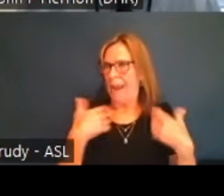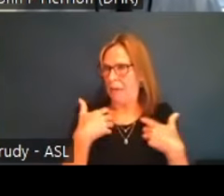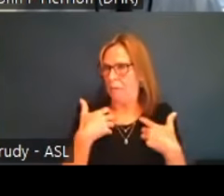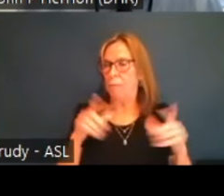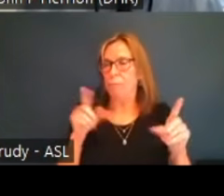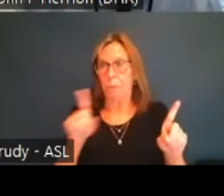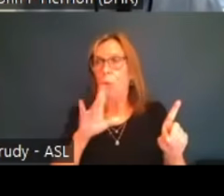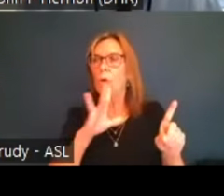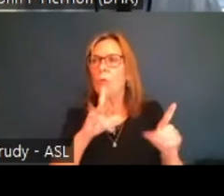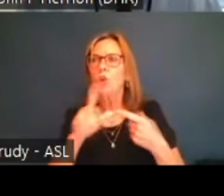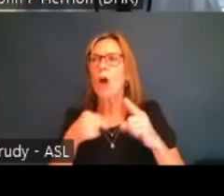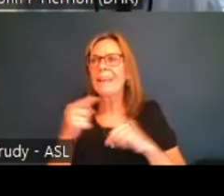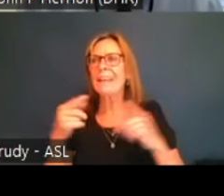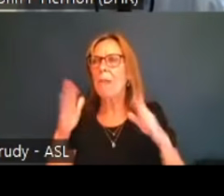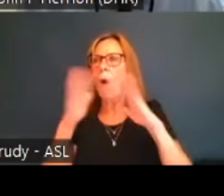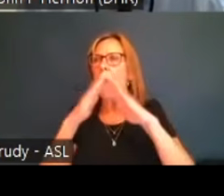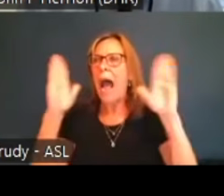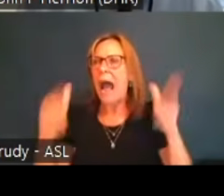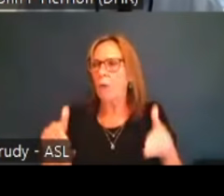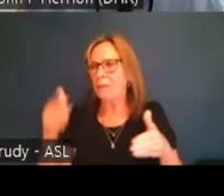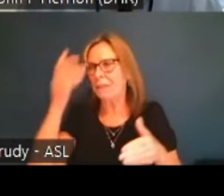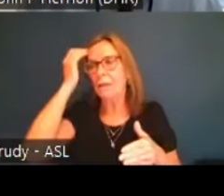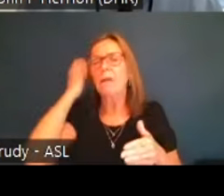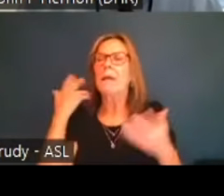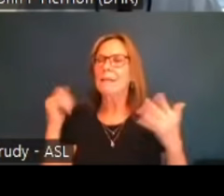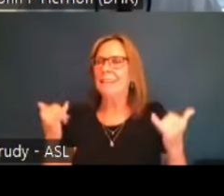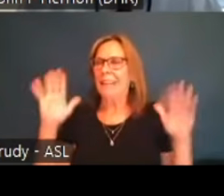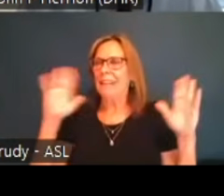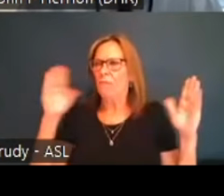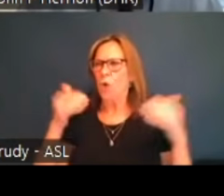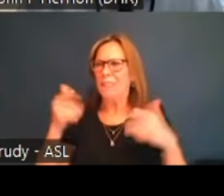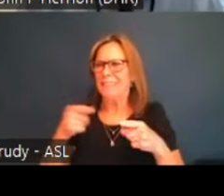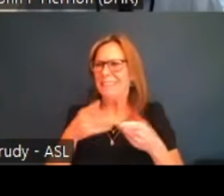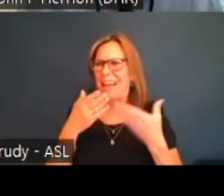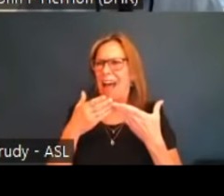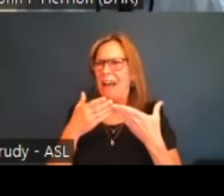with this, But in housing, emotional support animals are allowed as a reasonable accommodation for somebody